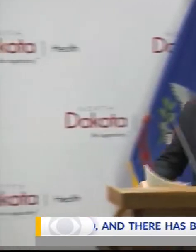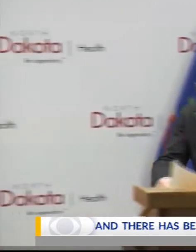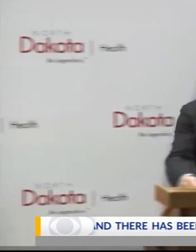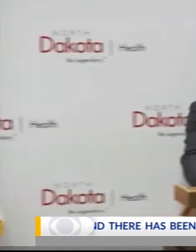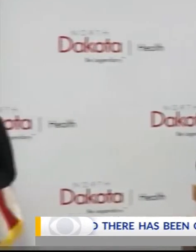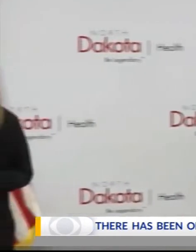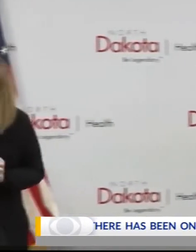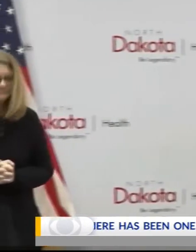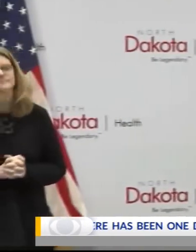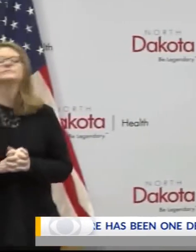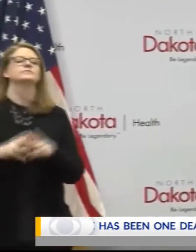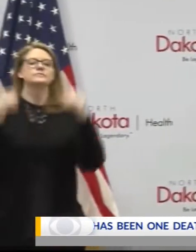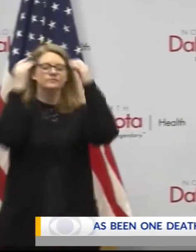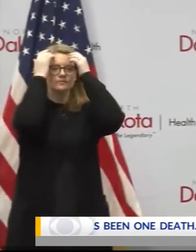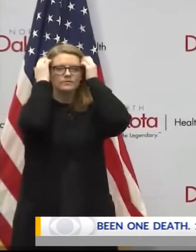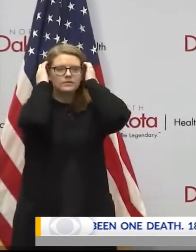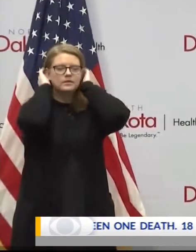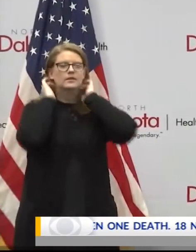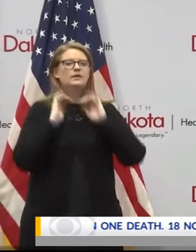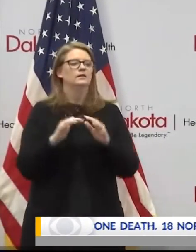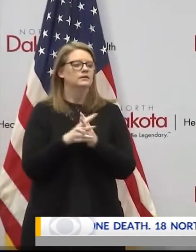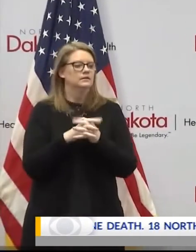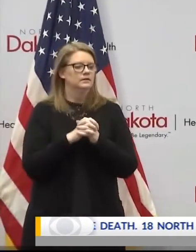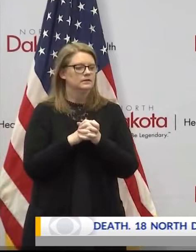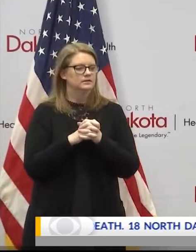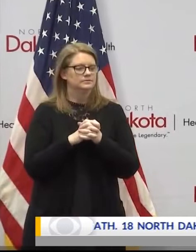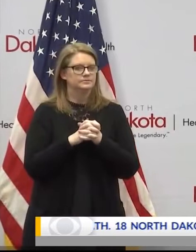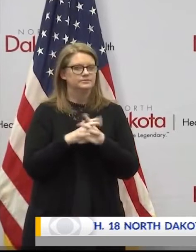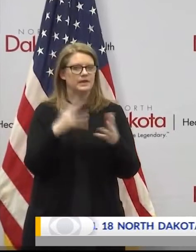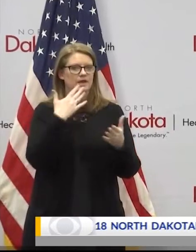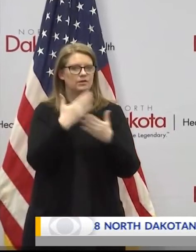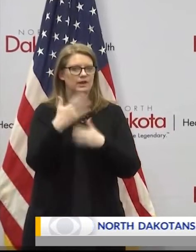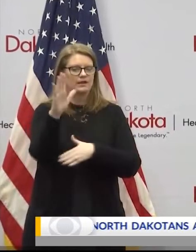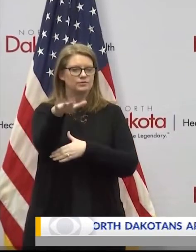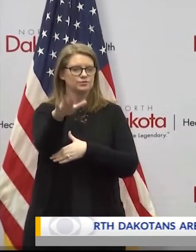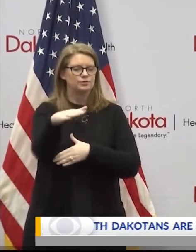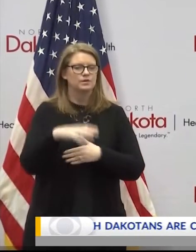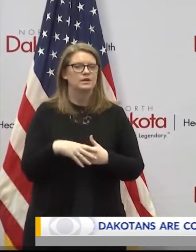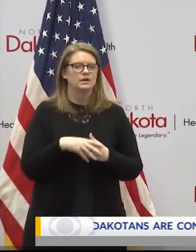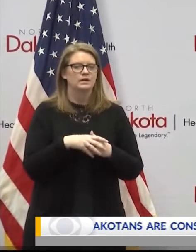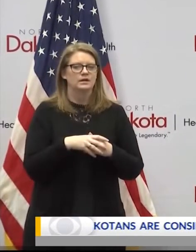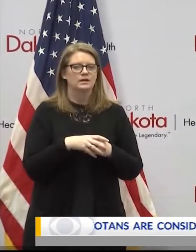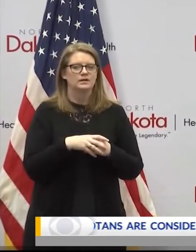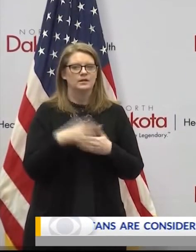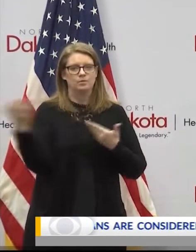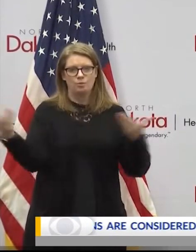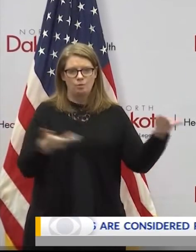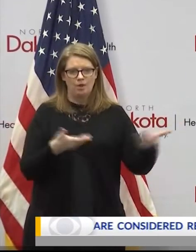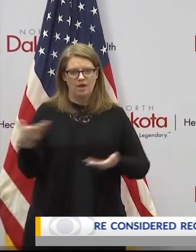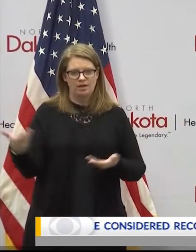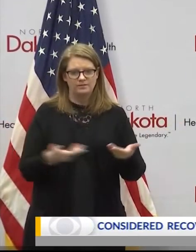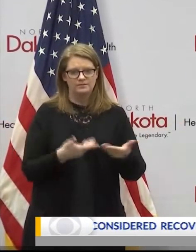SPREAD IN THE STATE. THE GOVERNOR SAYS-- WHEN WE LOOK AHEAD 3 WEEKS, WE COULD BE AT A